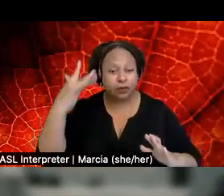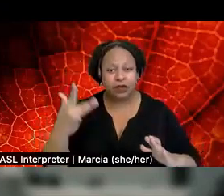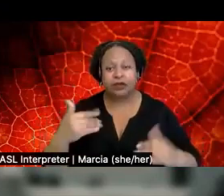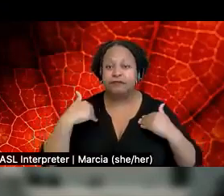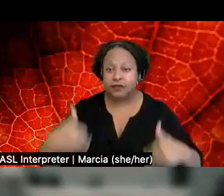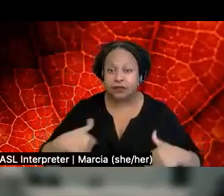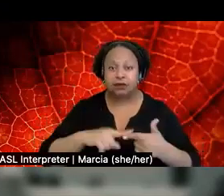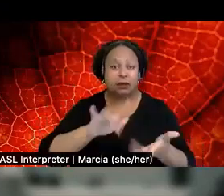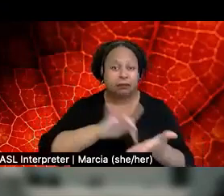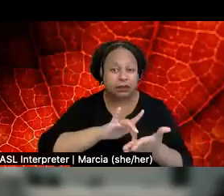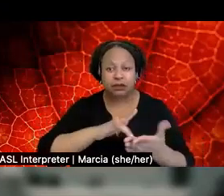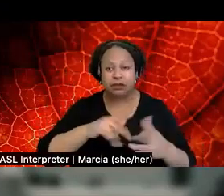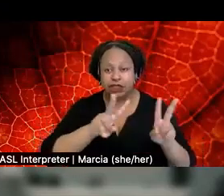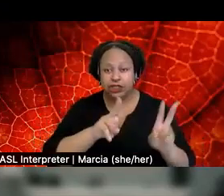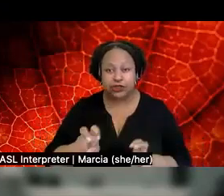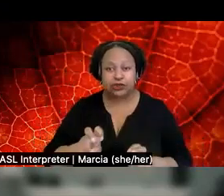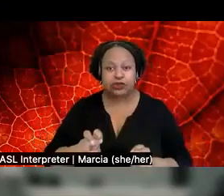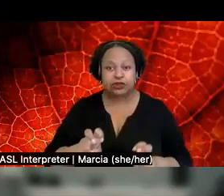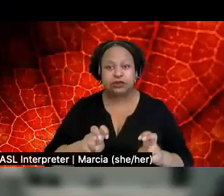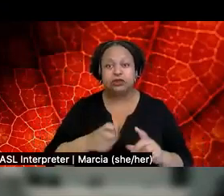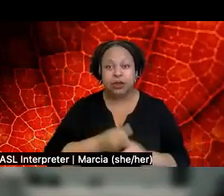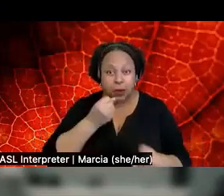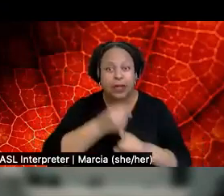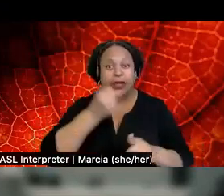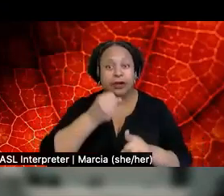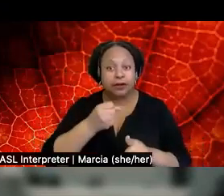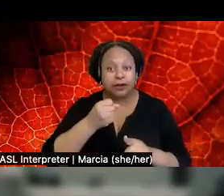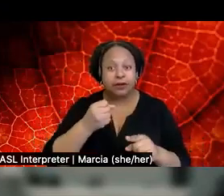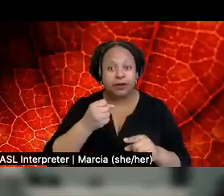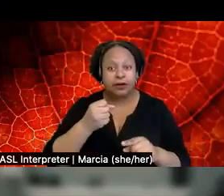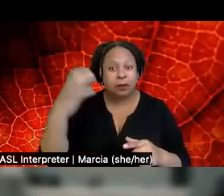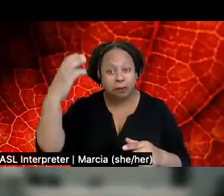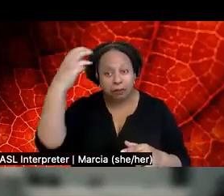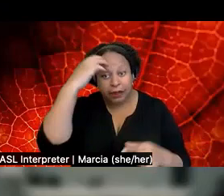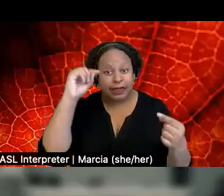acquired brain injuries, learning disabilities, visual challenges.